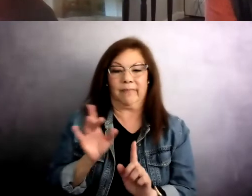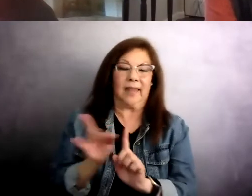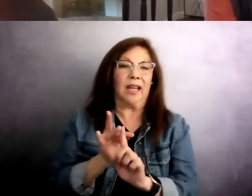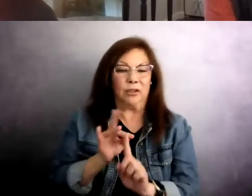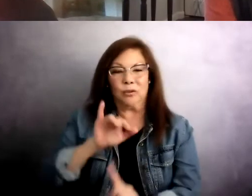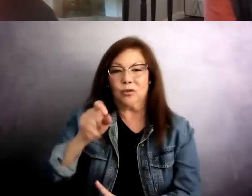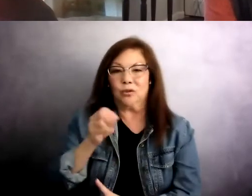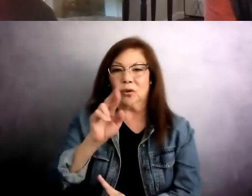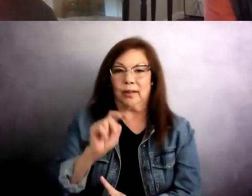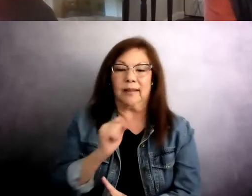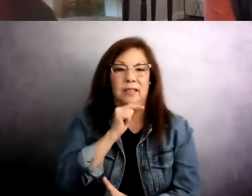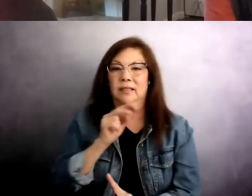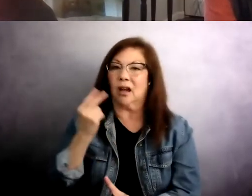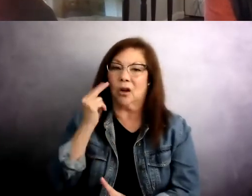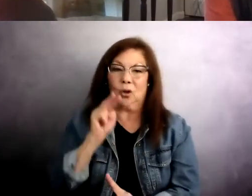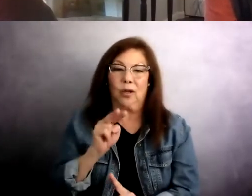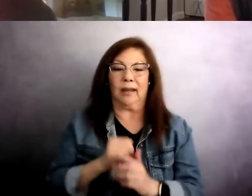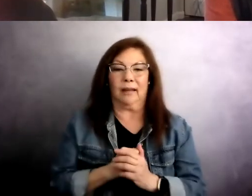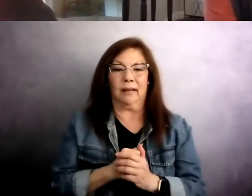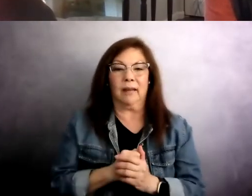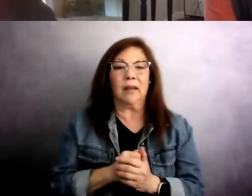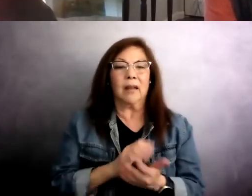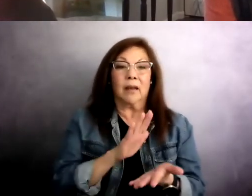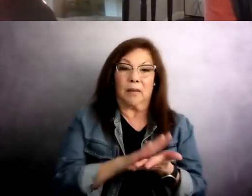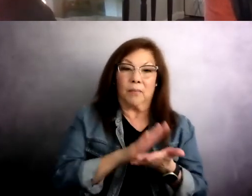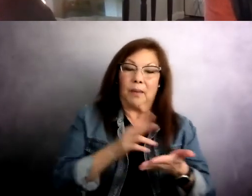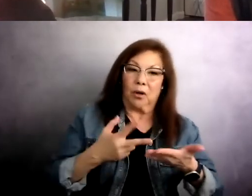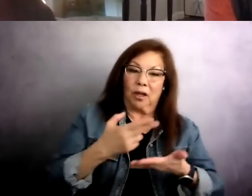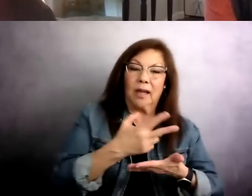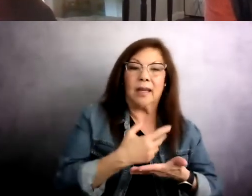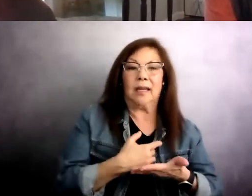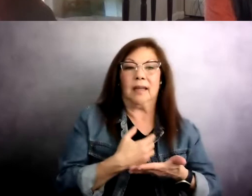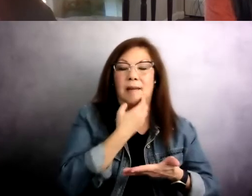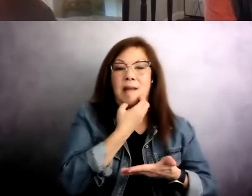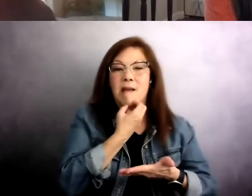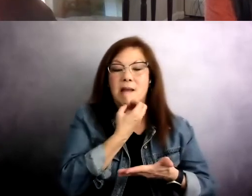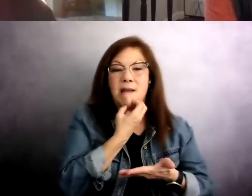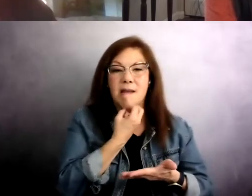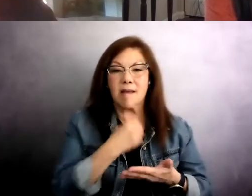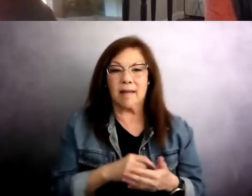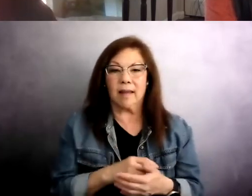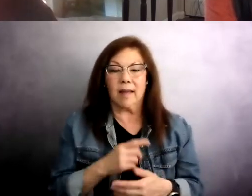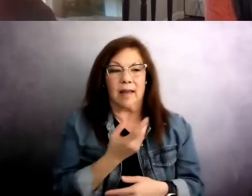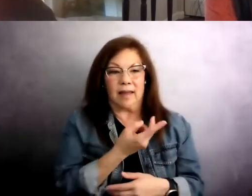It is something the paper cutting trip that she runs into, they understand that very well,